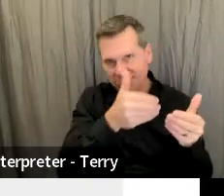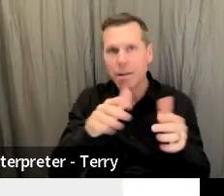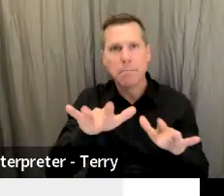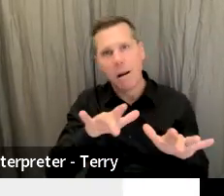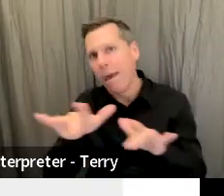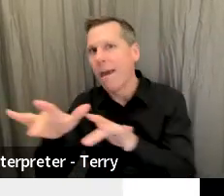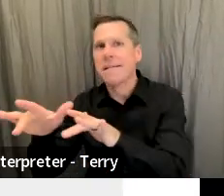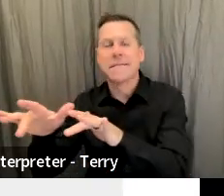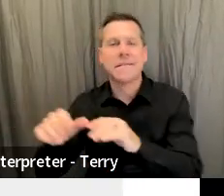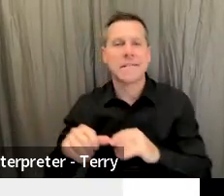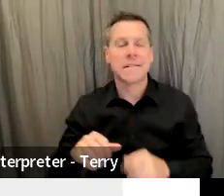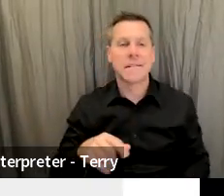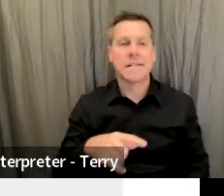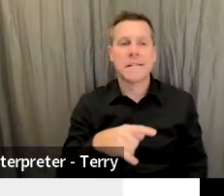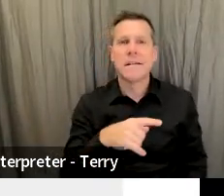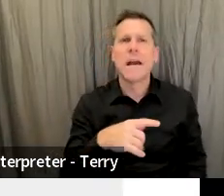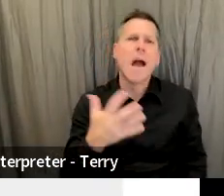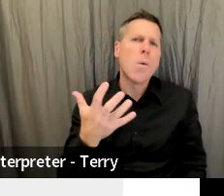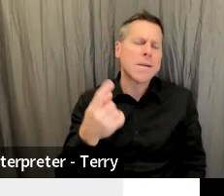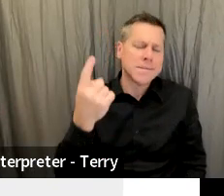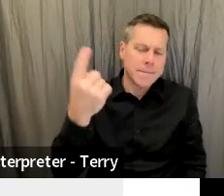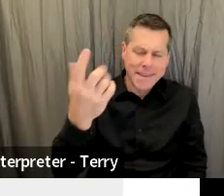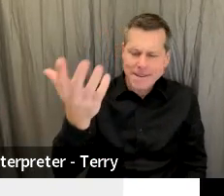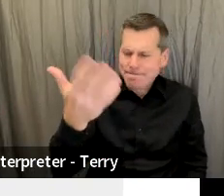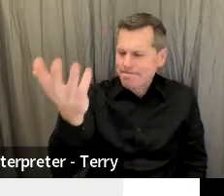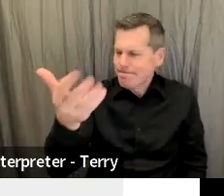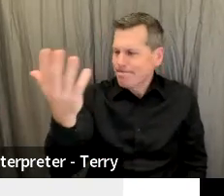we wanted to make sure that we had something that instructors